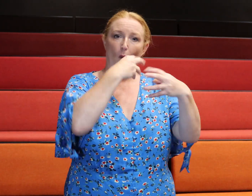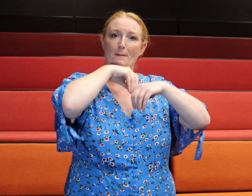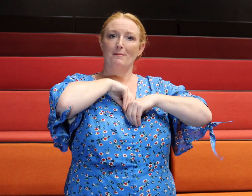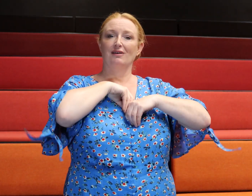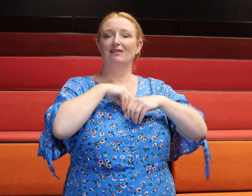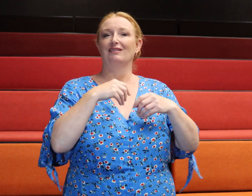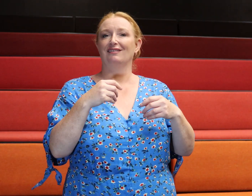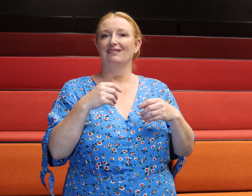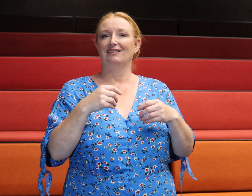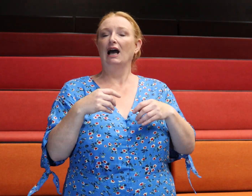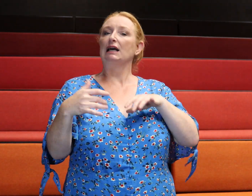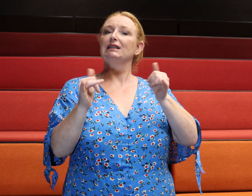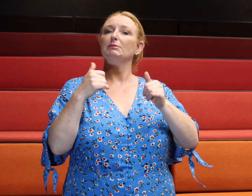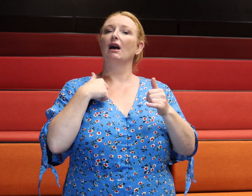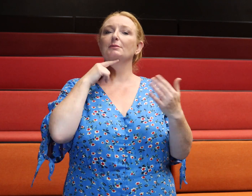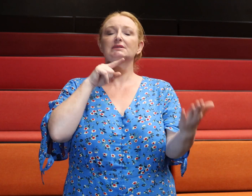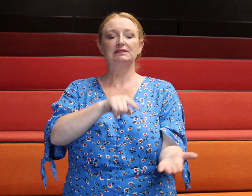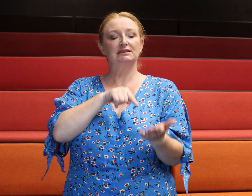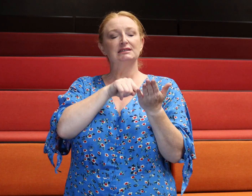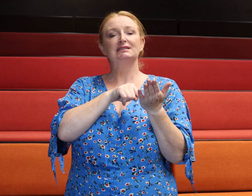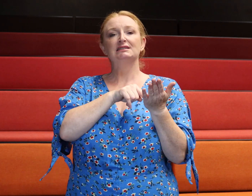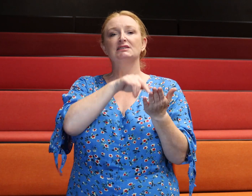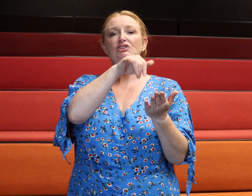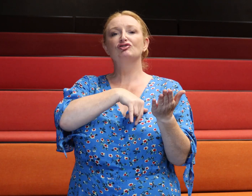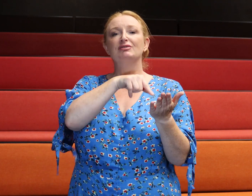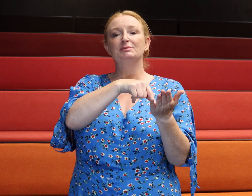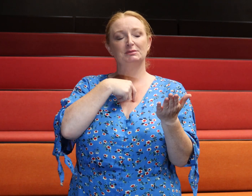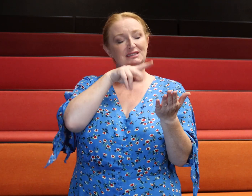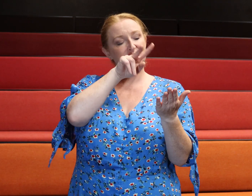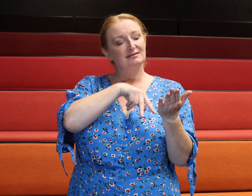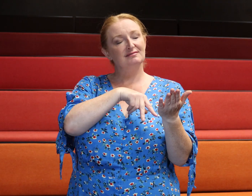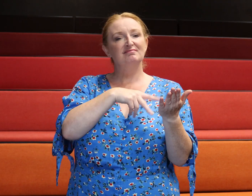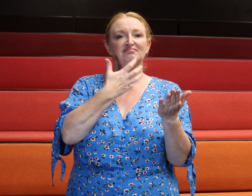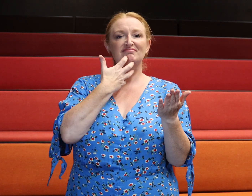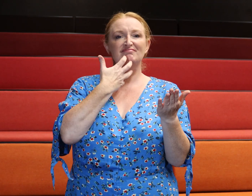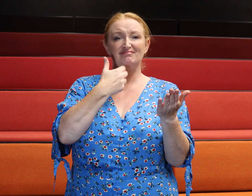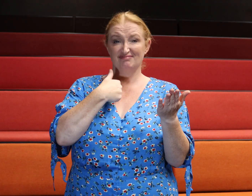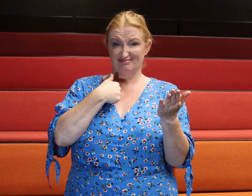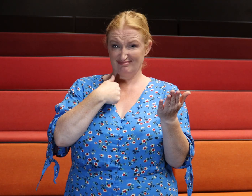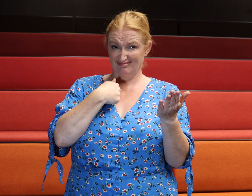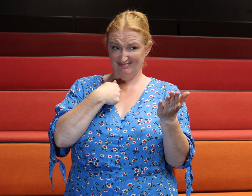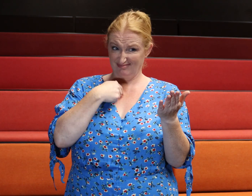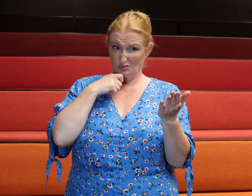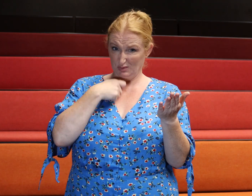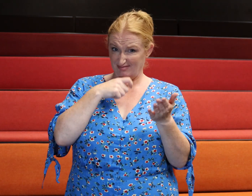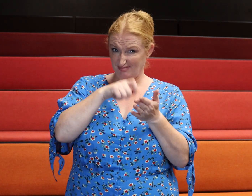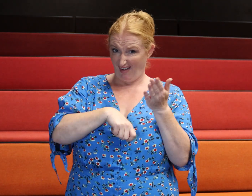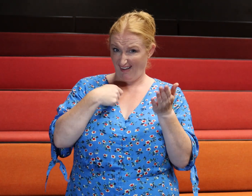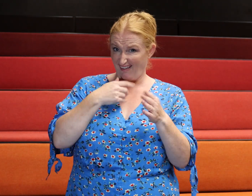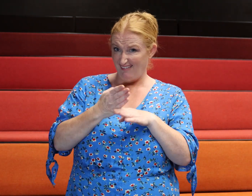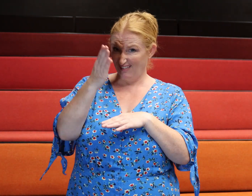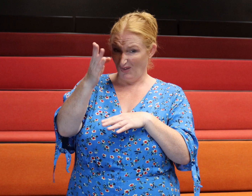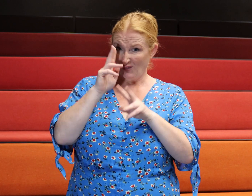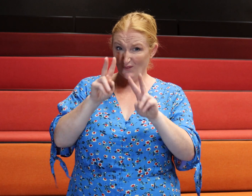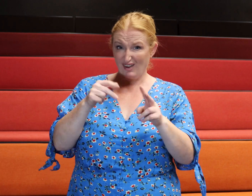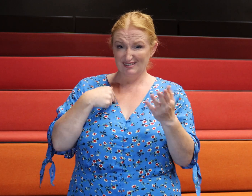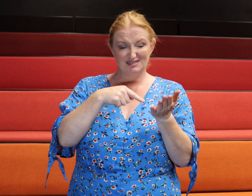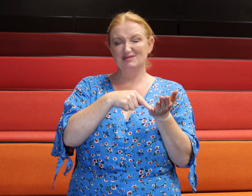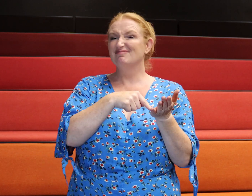love it, even if I start out not liking it so much and thinking, ‘Well this isn't necessarily something that I would want to see personally.’